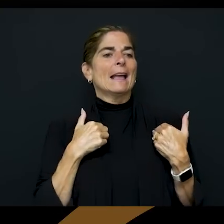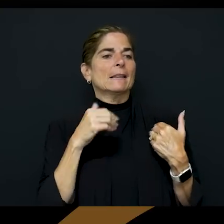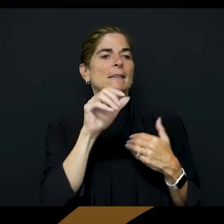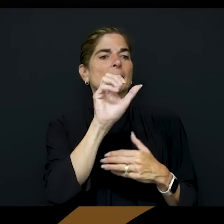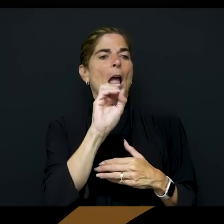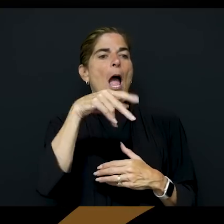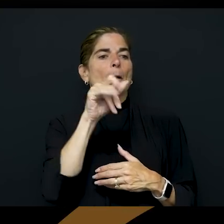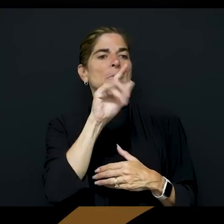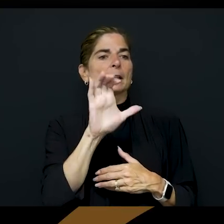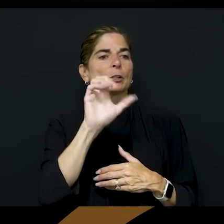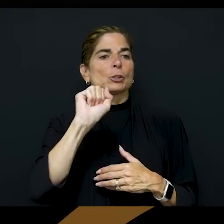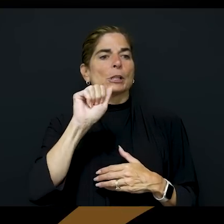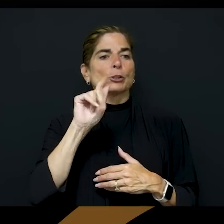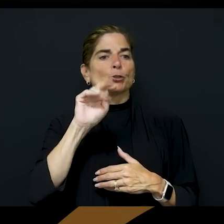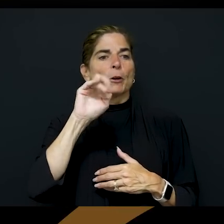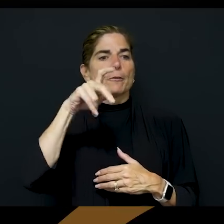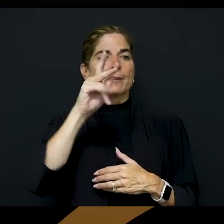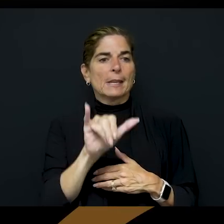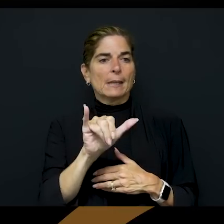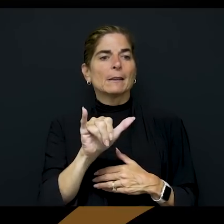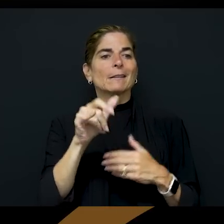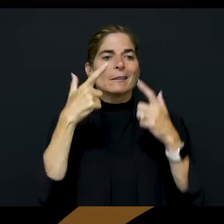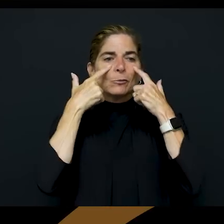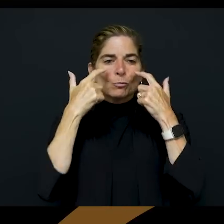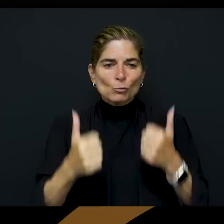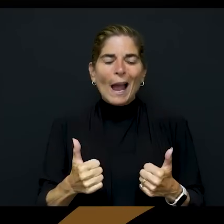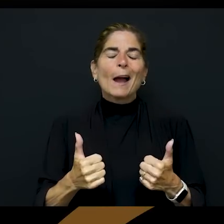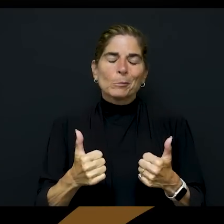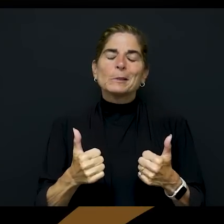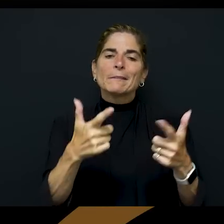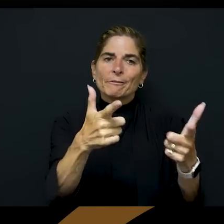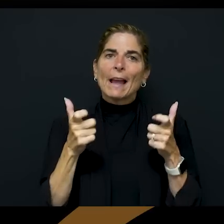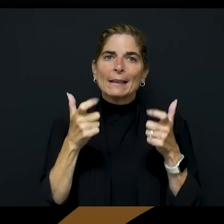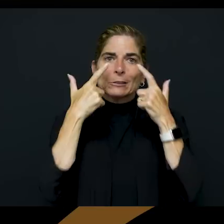Over time, as our eyes deteriorate, Reece’s deteriorate at a rapid rate.